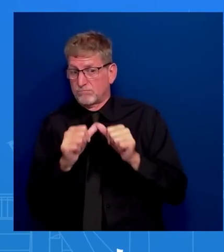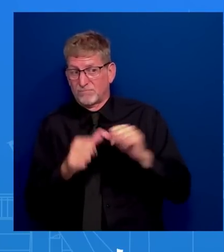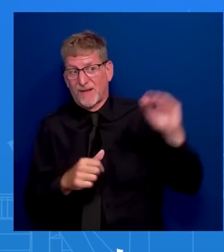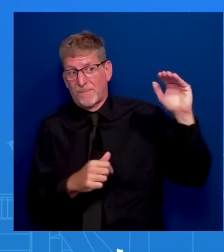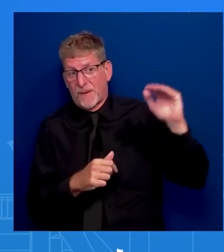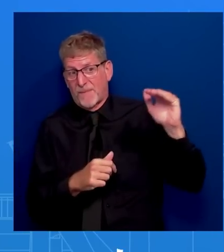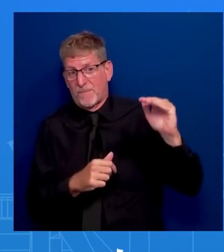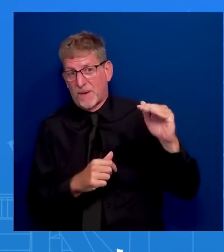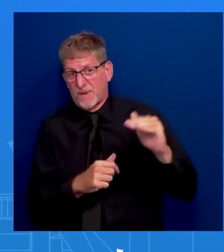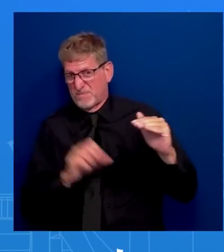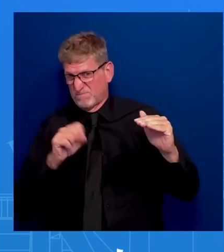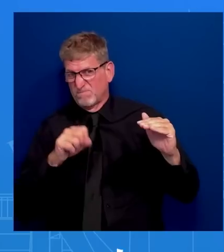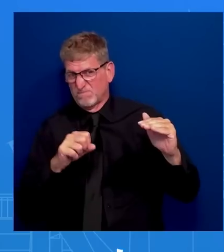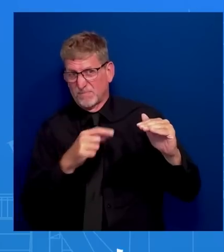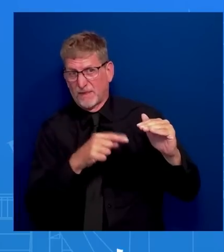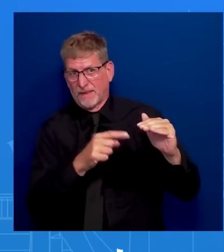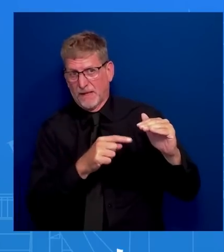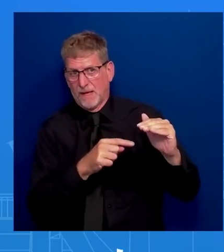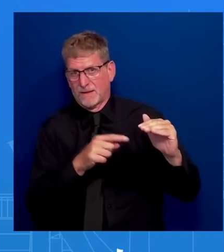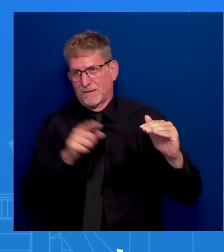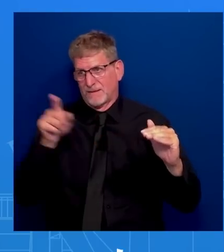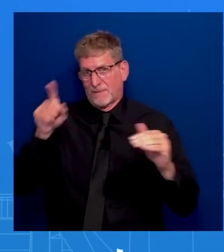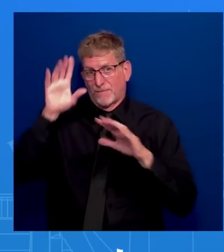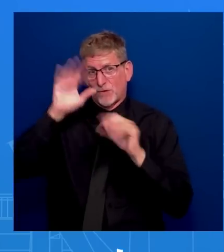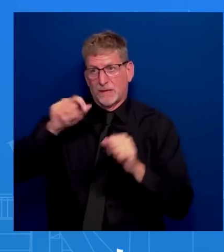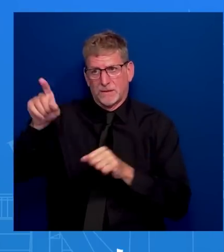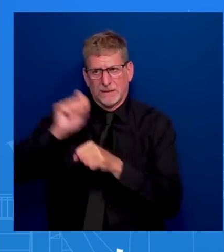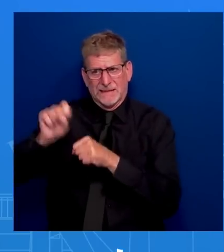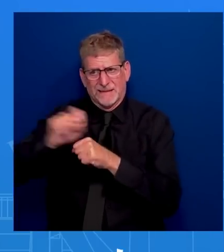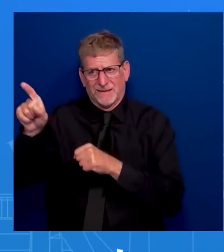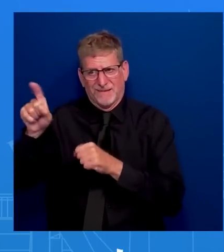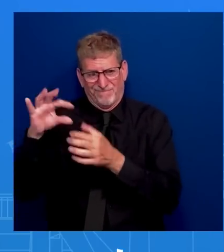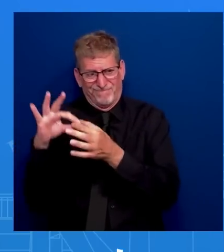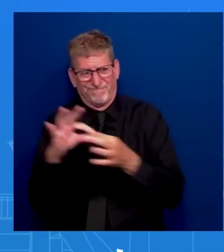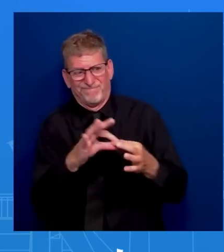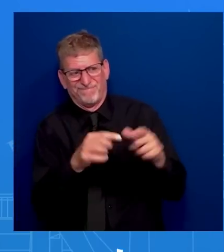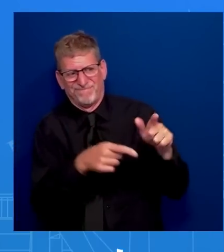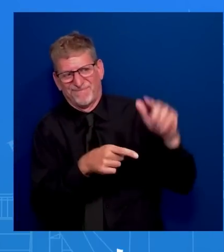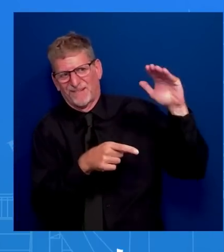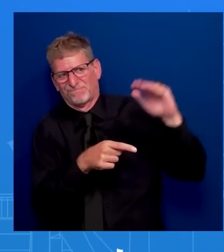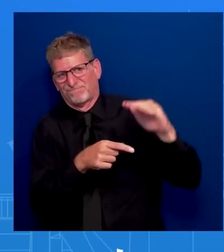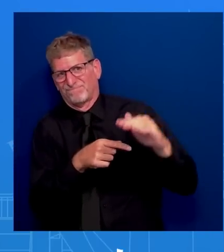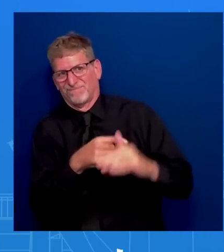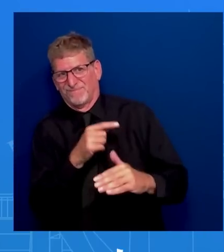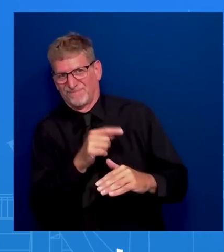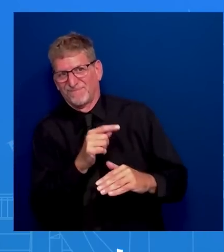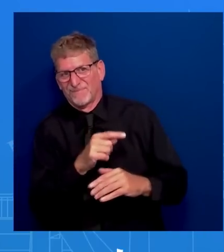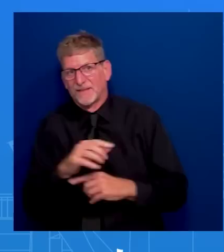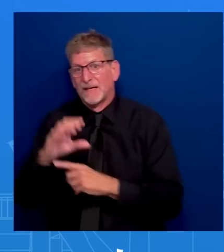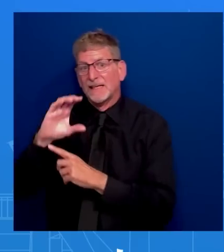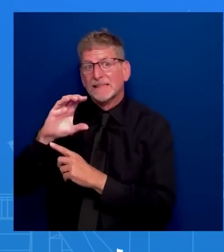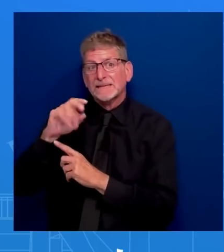so we will see what that looks like tomorrow. As -- as it relates to inflation as a whole, what I can speak to